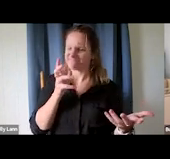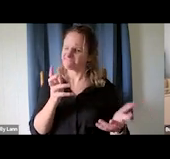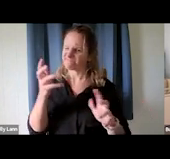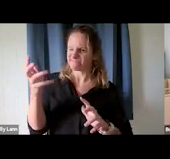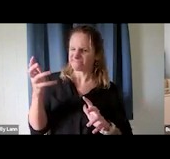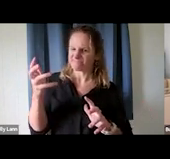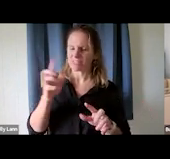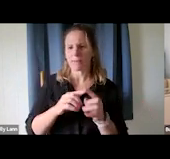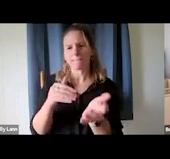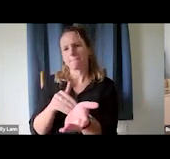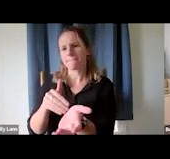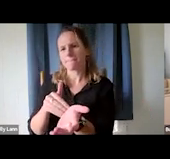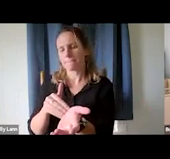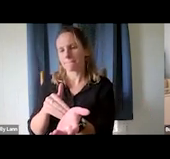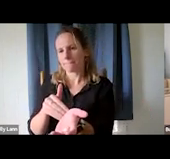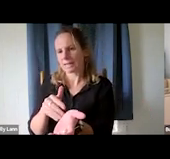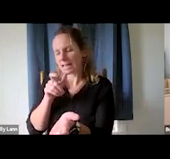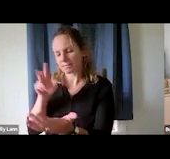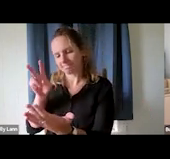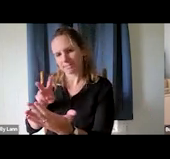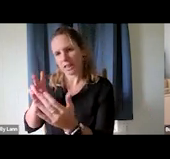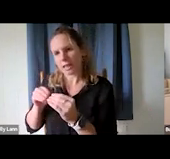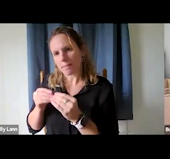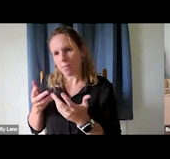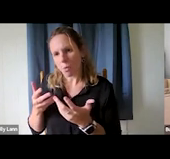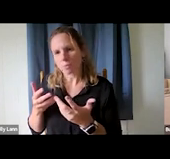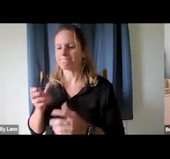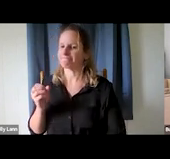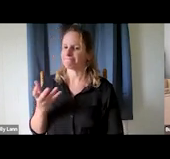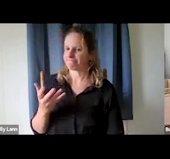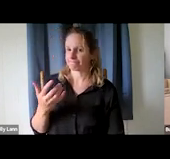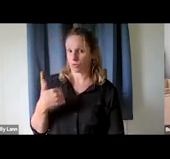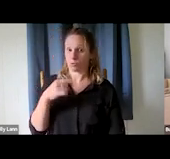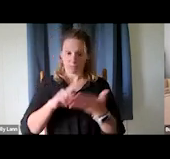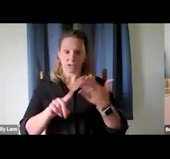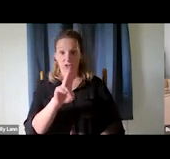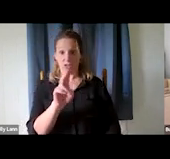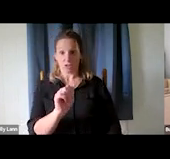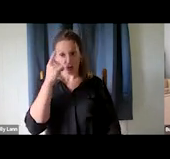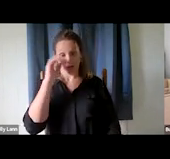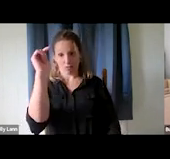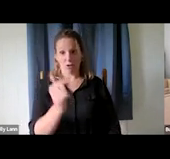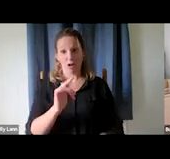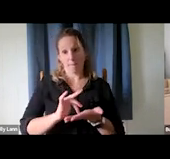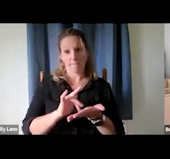but the doctor never really goes back in their record and acknowledges that. So I actually go and check the UAs for all of my medical records